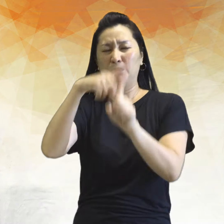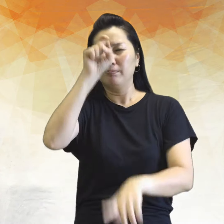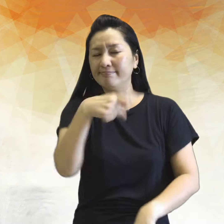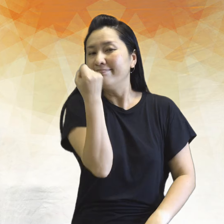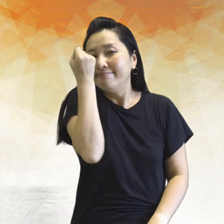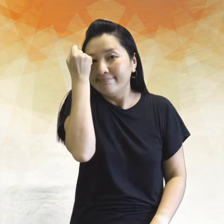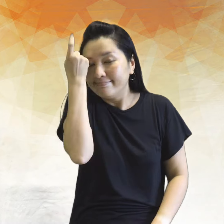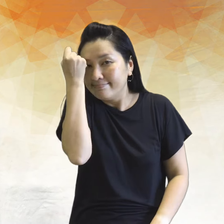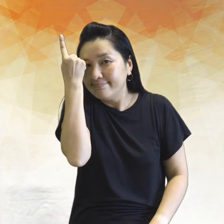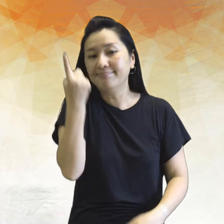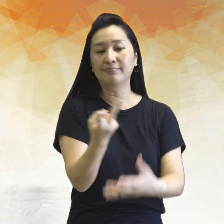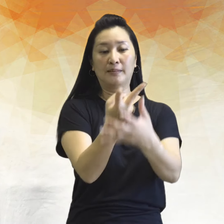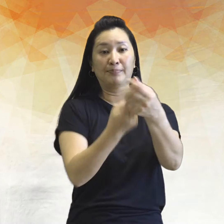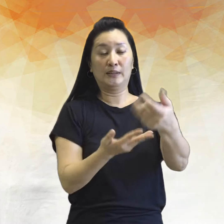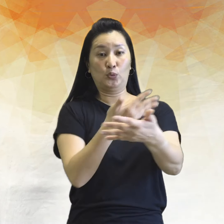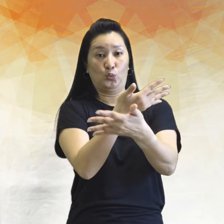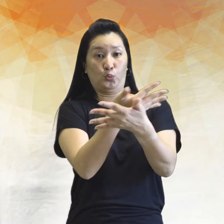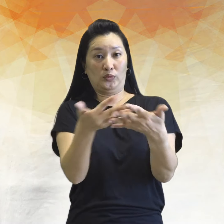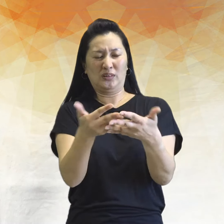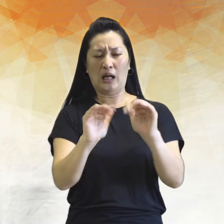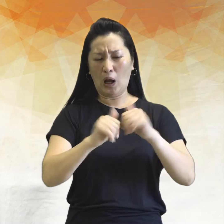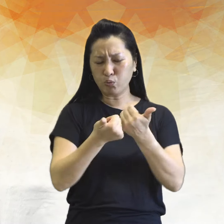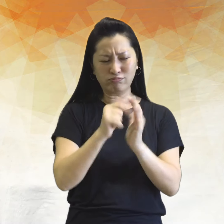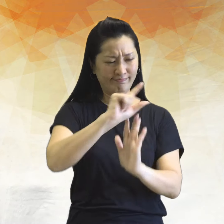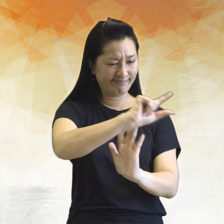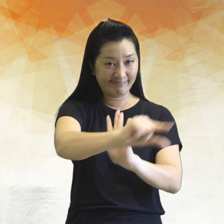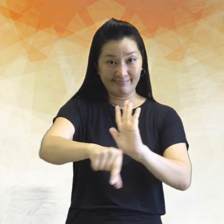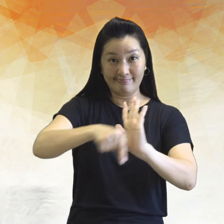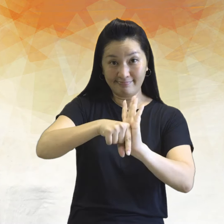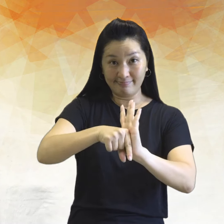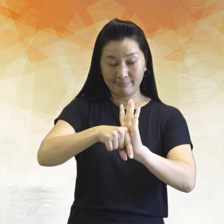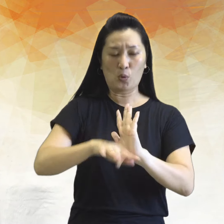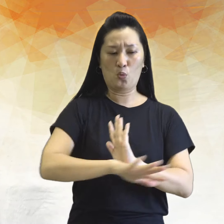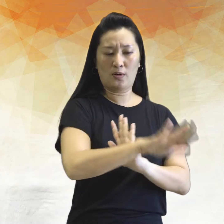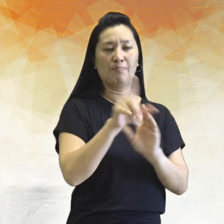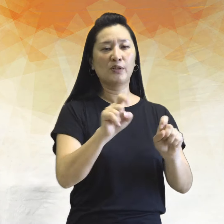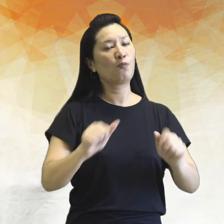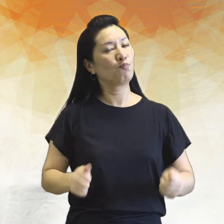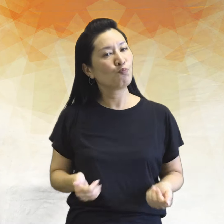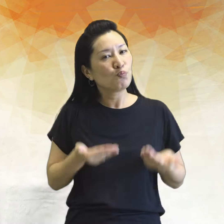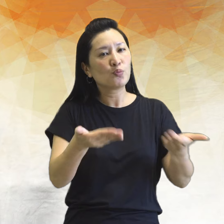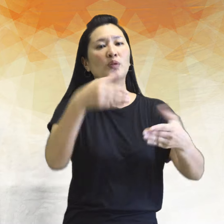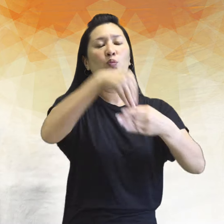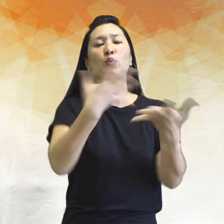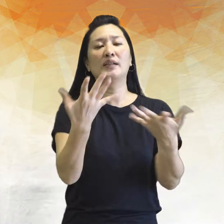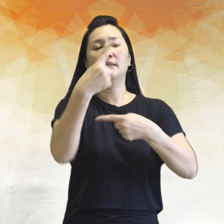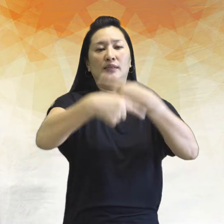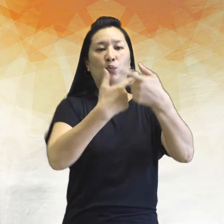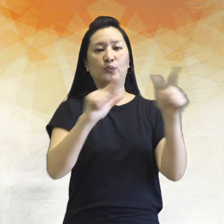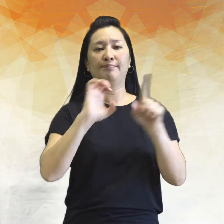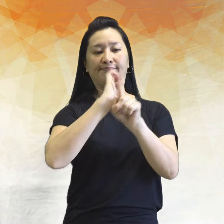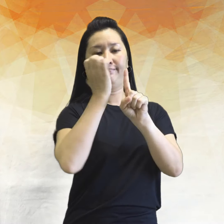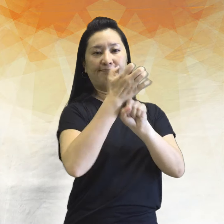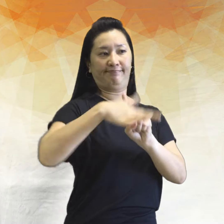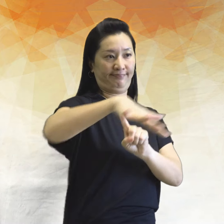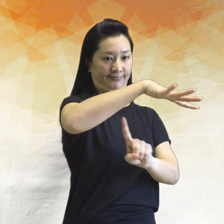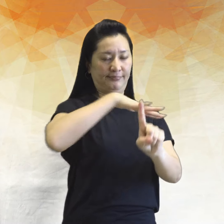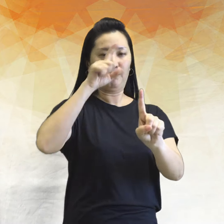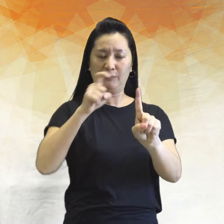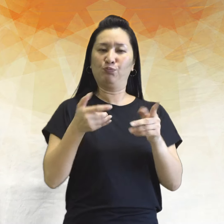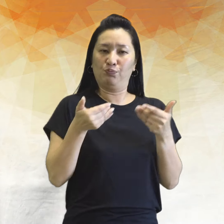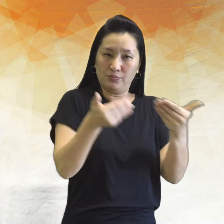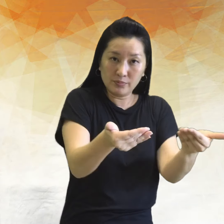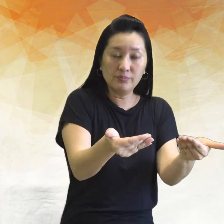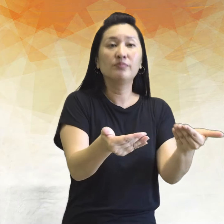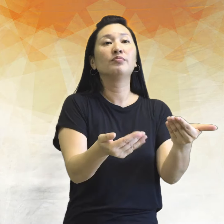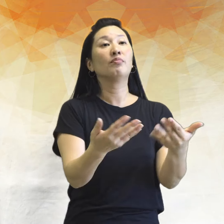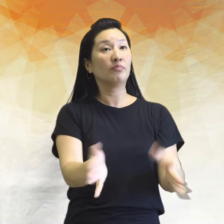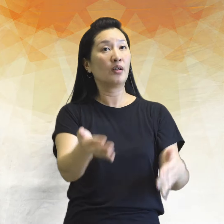to understand how quality bilingual education should be provided in a sign language environment.